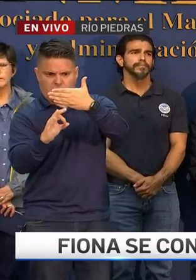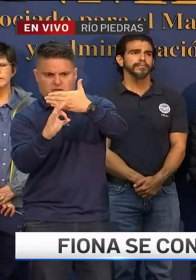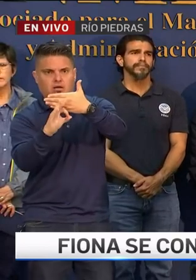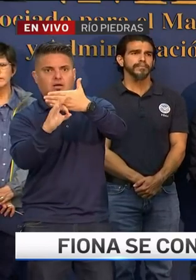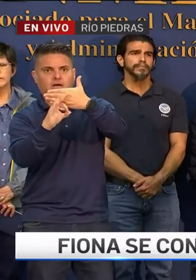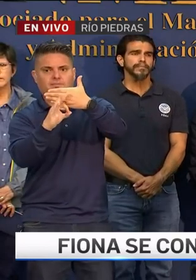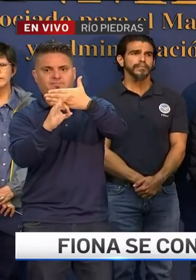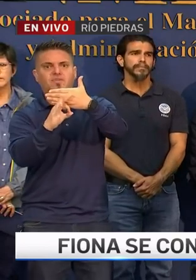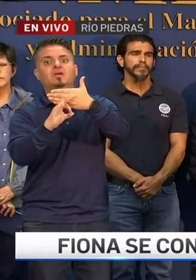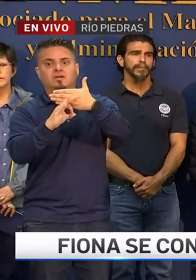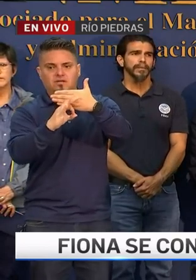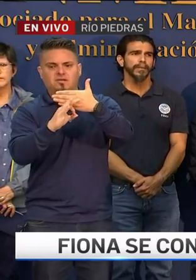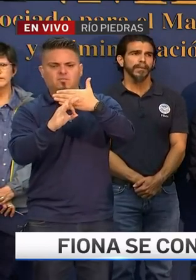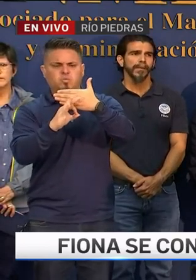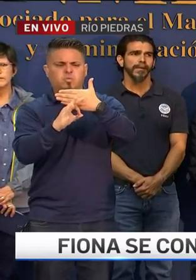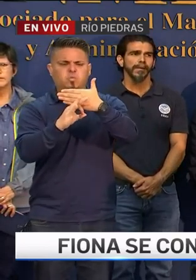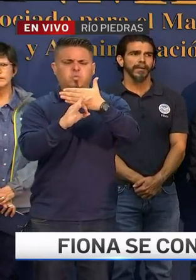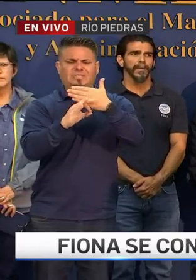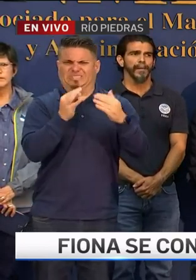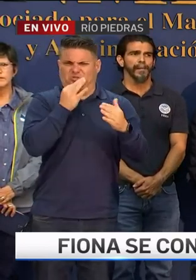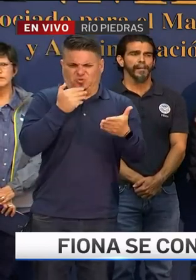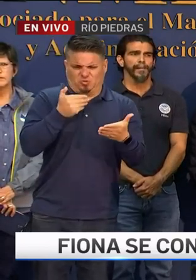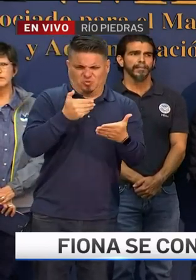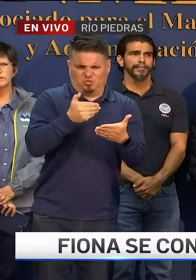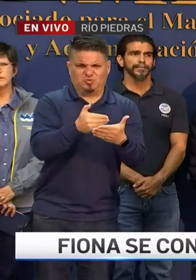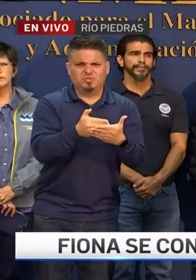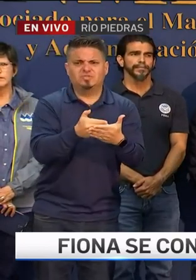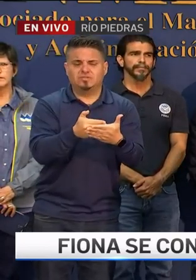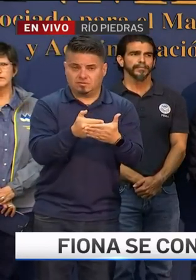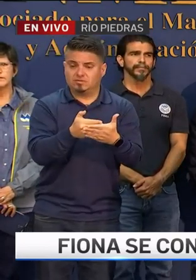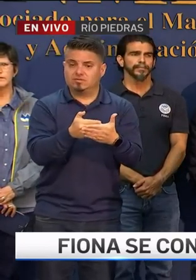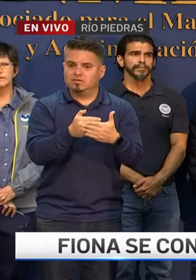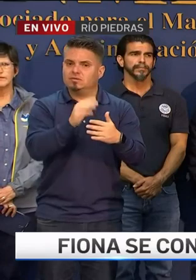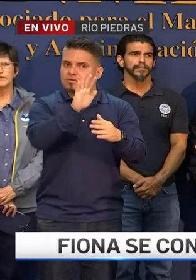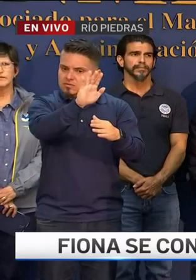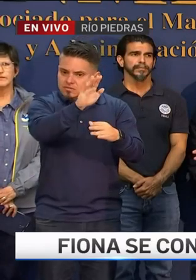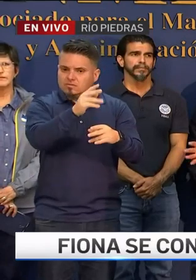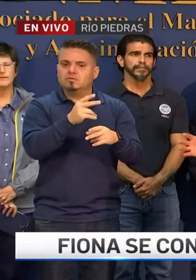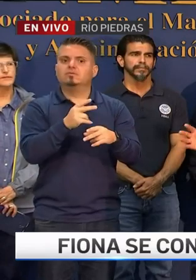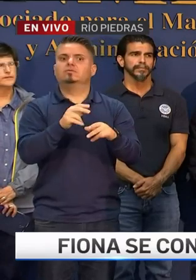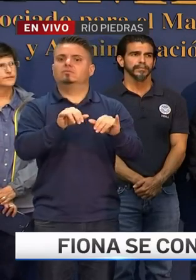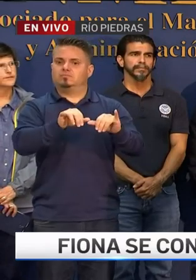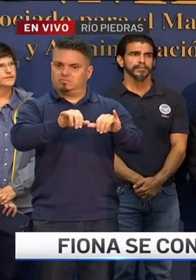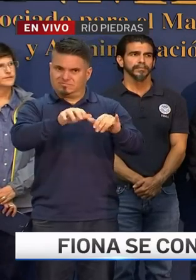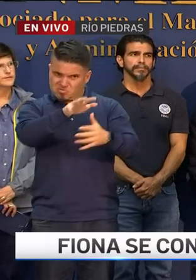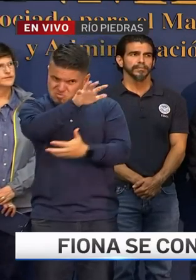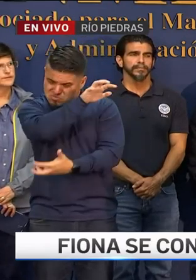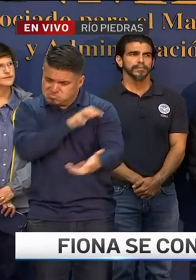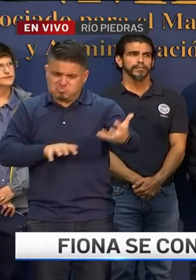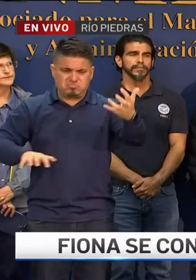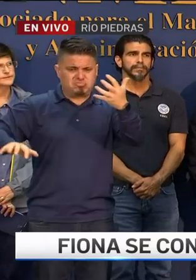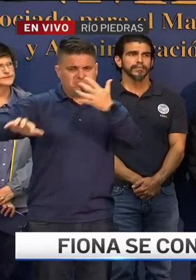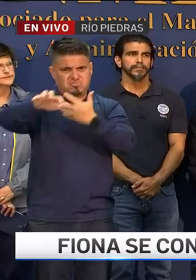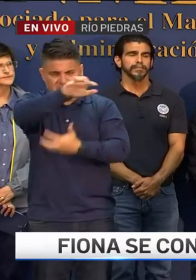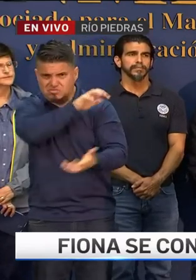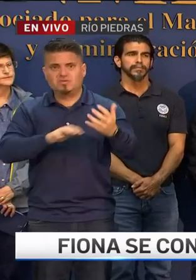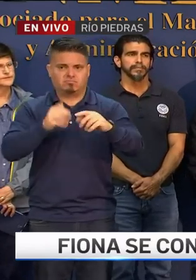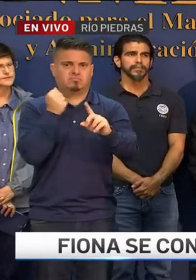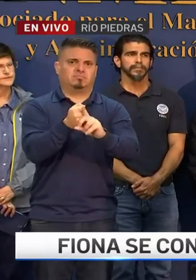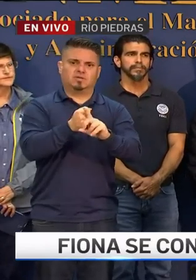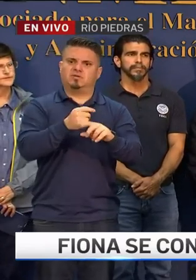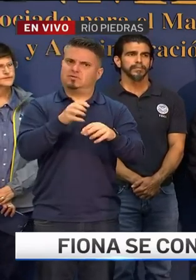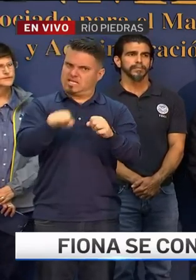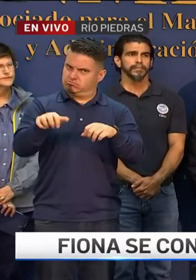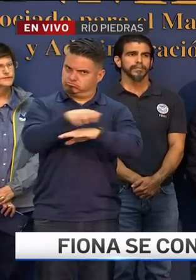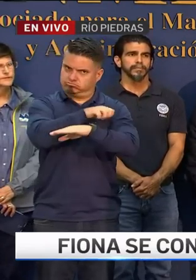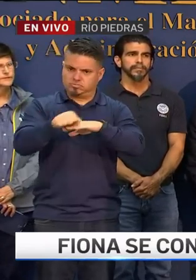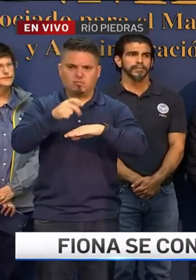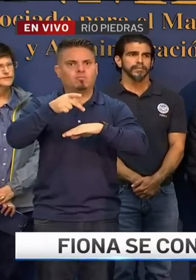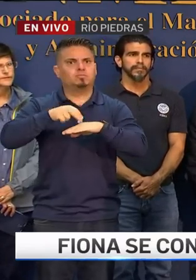EL YENDO CENTRO POR EL SU